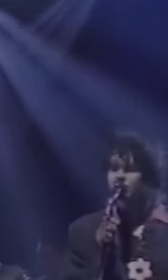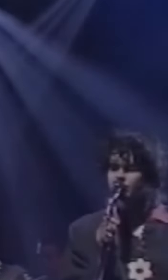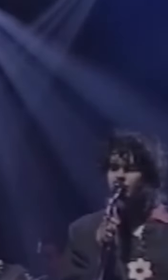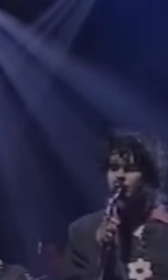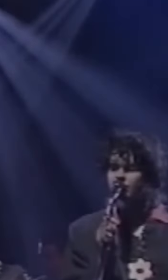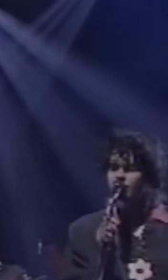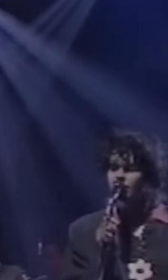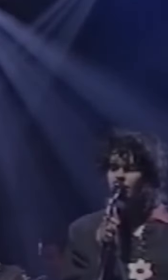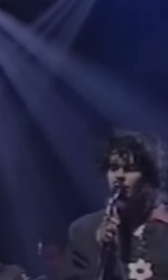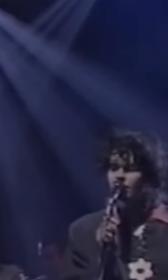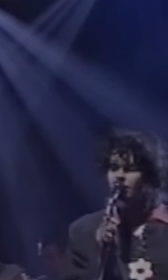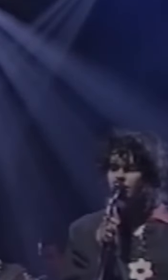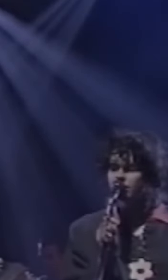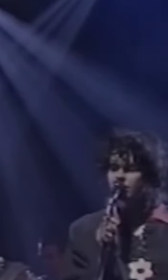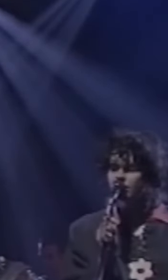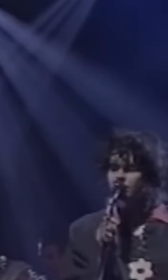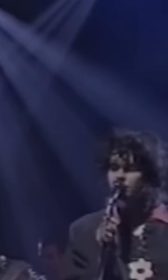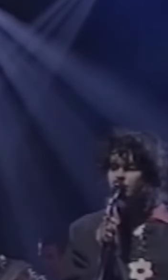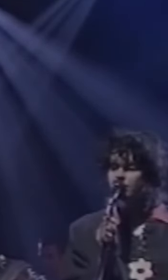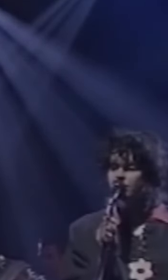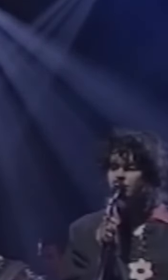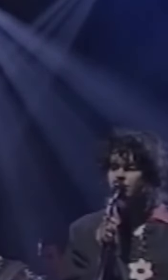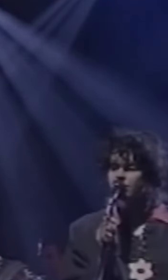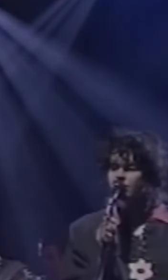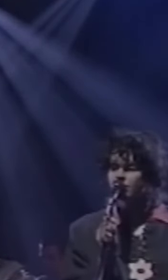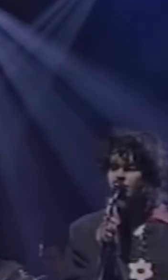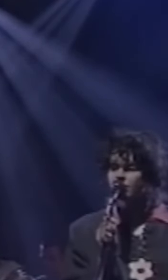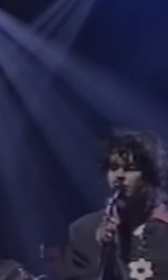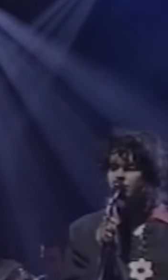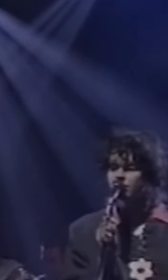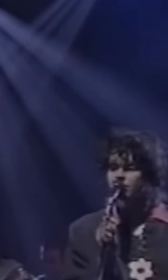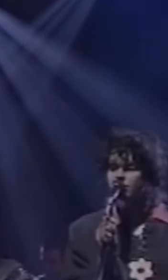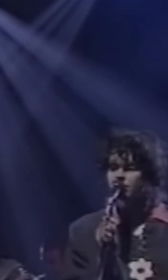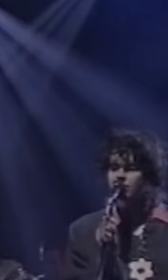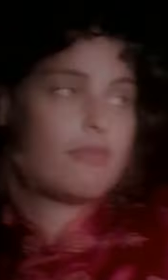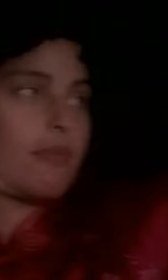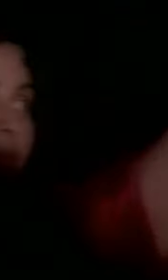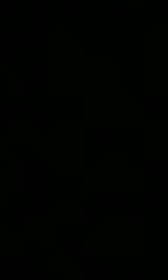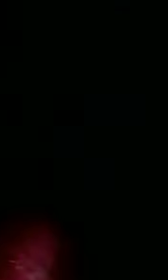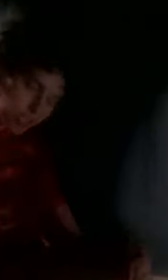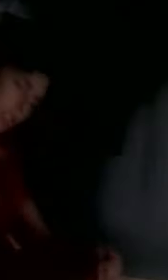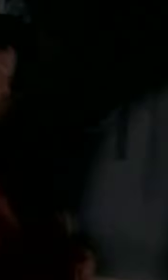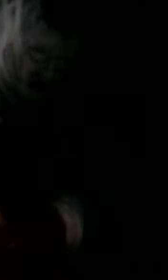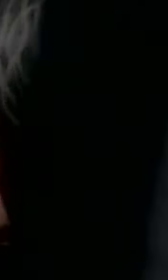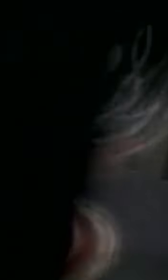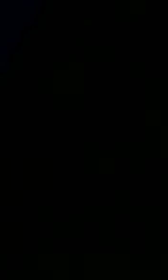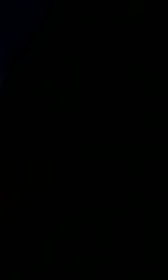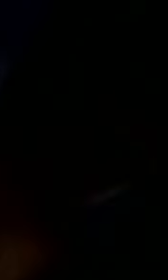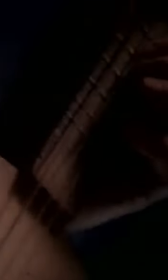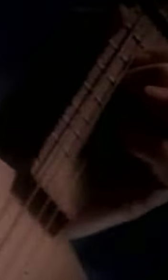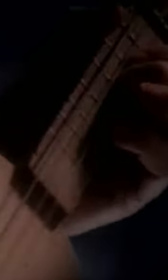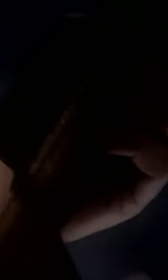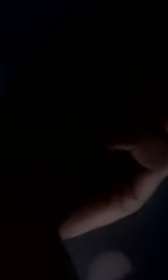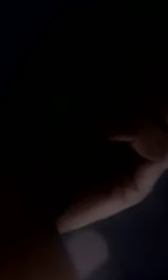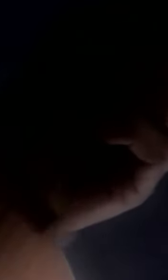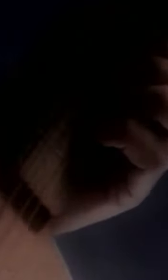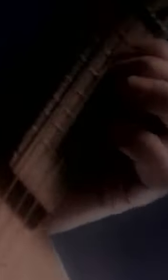And in 2013, she was nominated for Australian of the Year. Her song Alive And Brilliant was inducted into